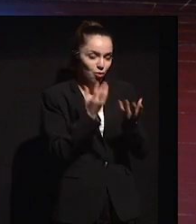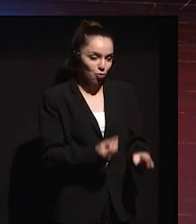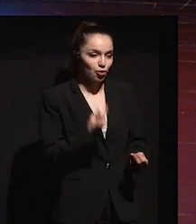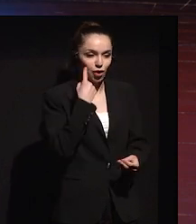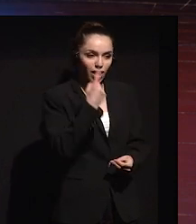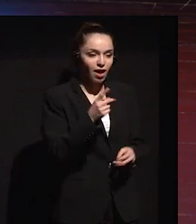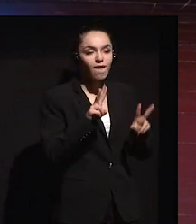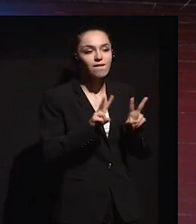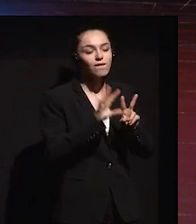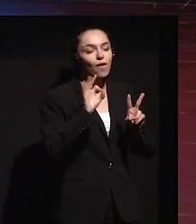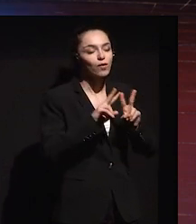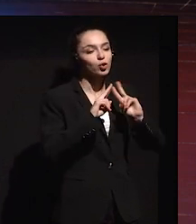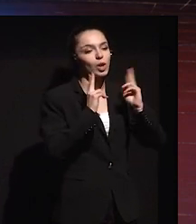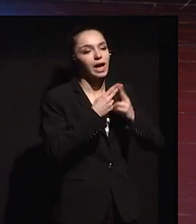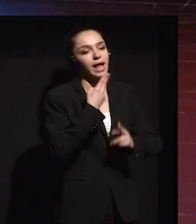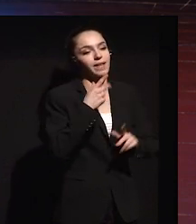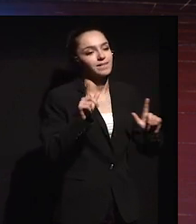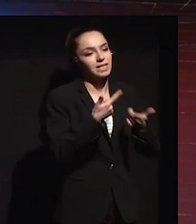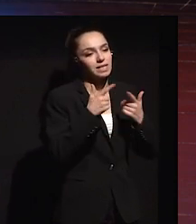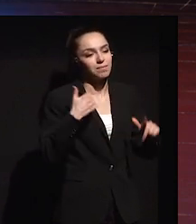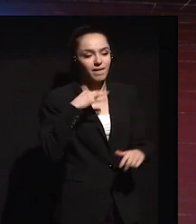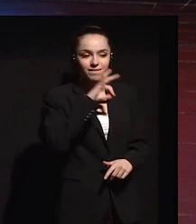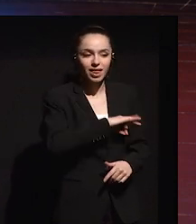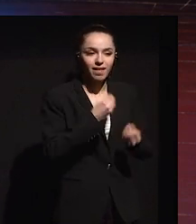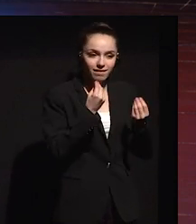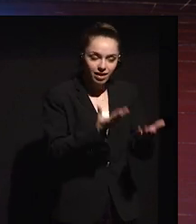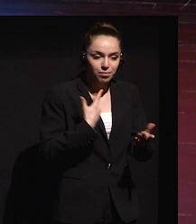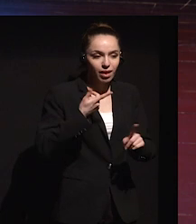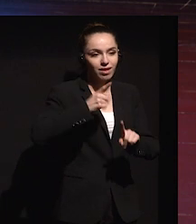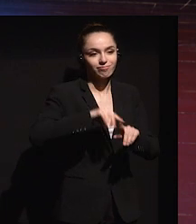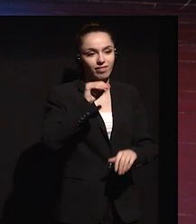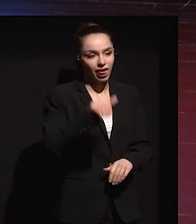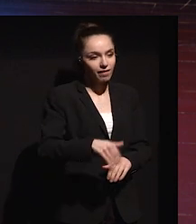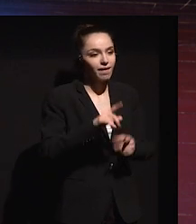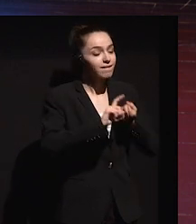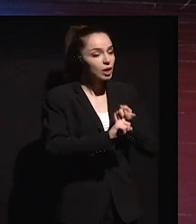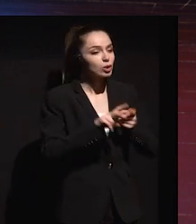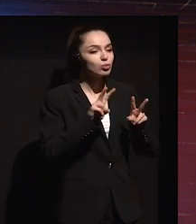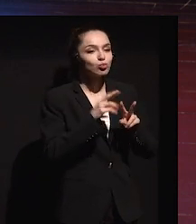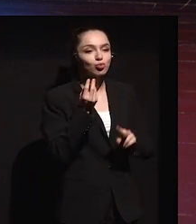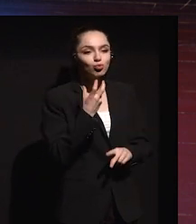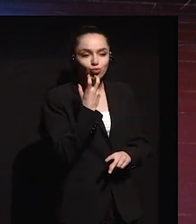and this festival is held for the second time in our country but not online for the first time this year,